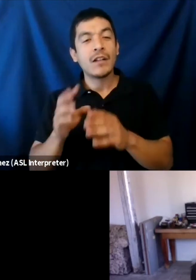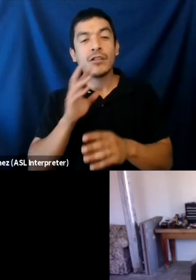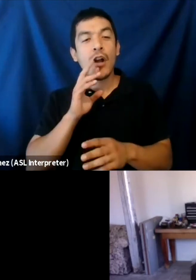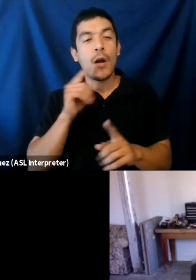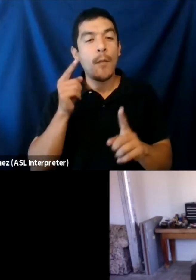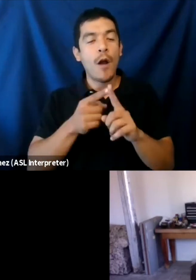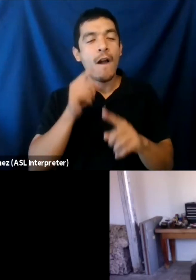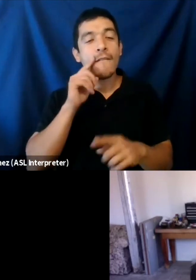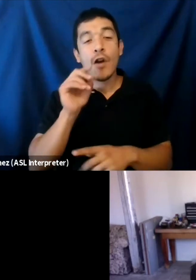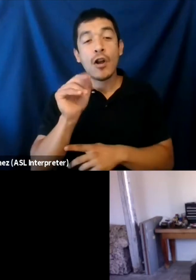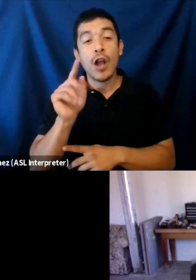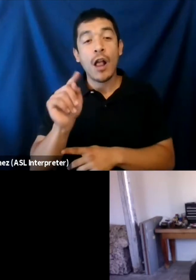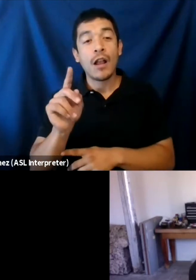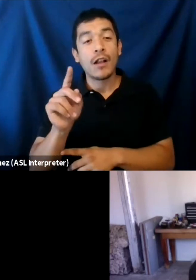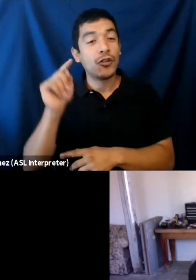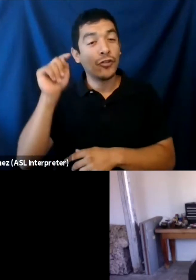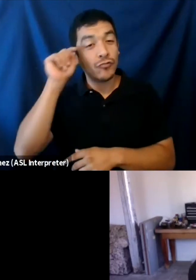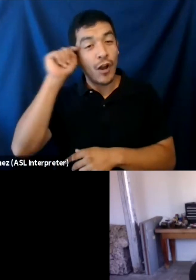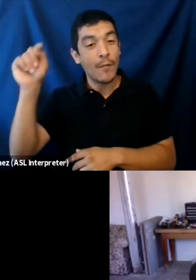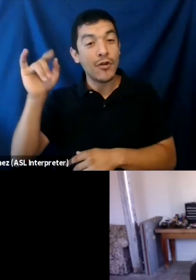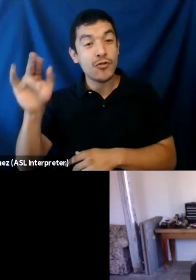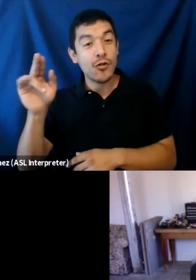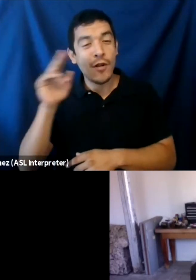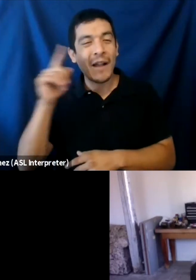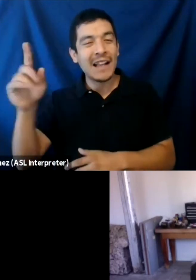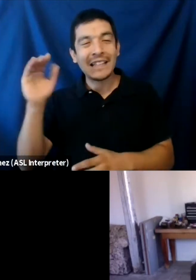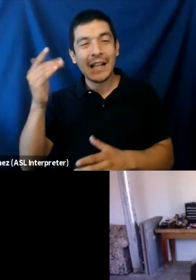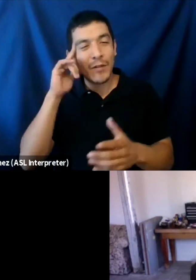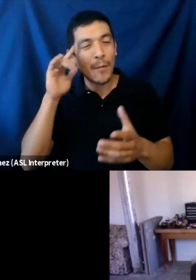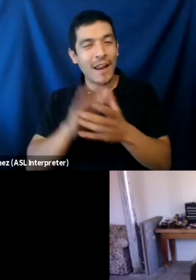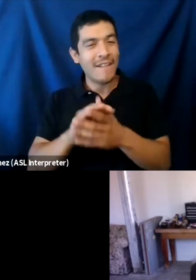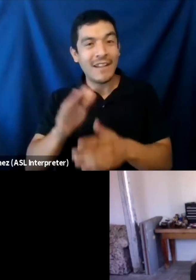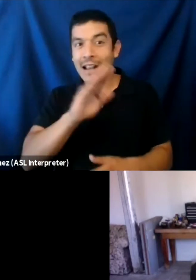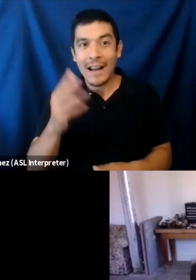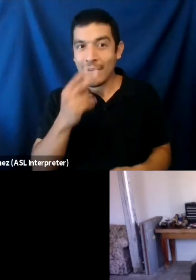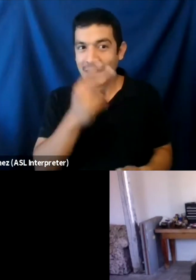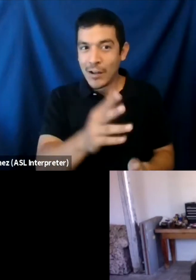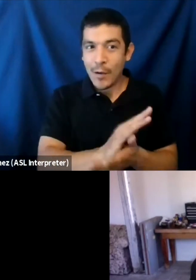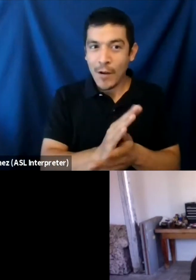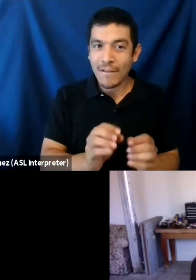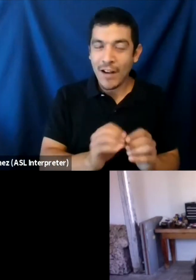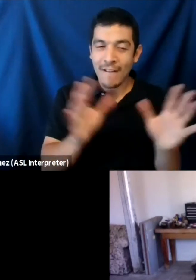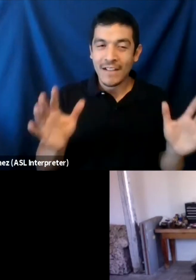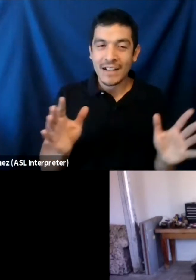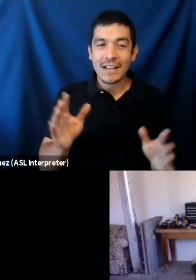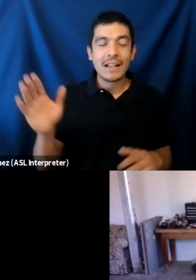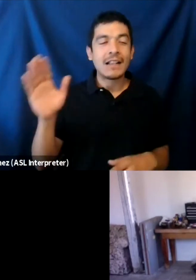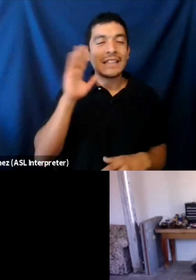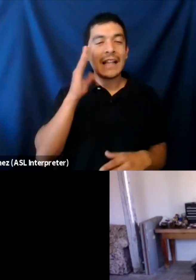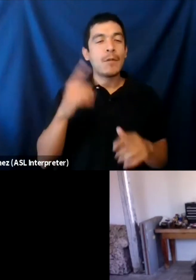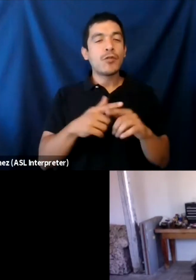because he seems to believe having clearly never seen it, that it like backed up his fathers kind of insults,